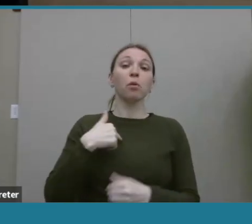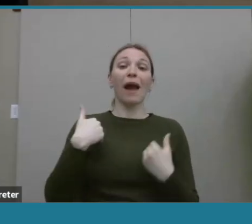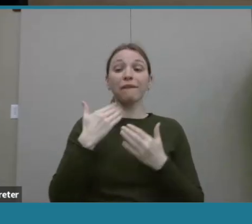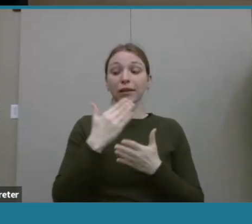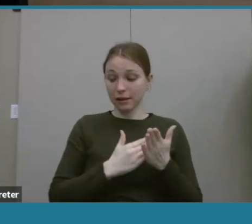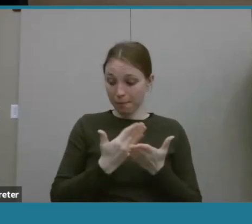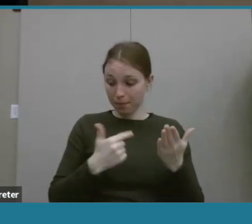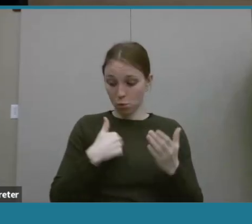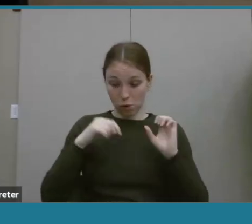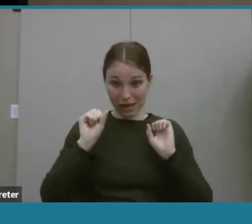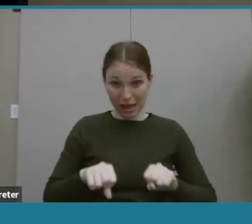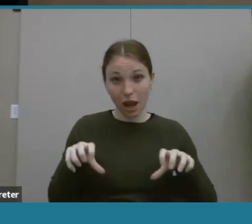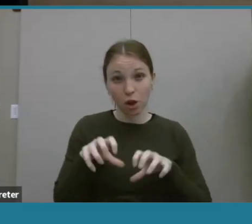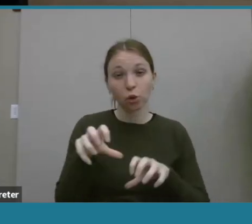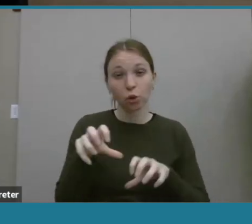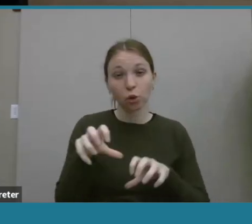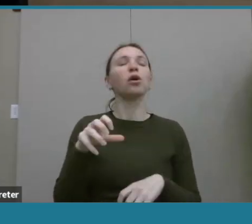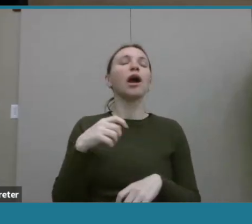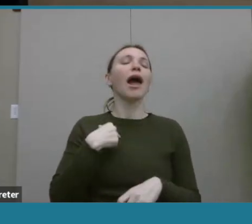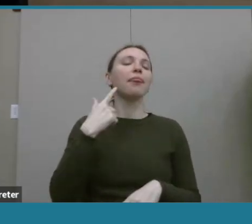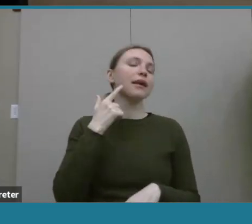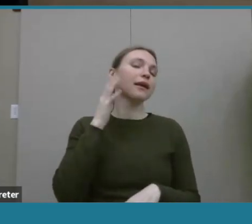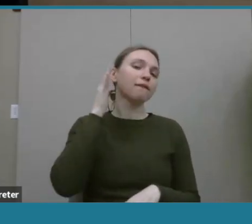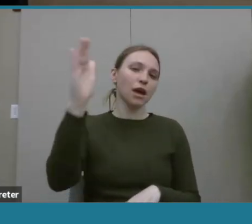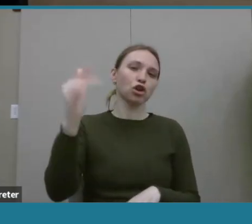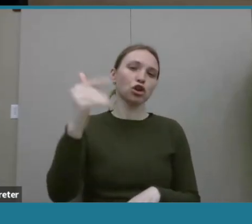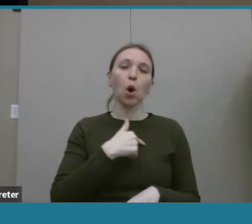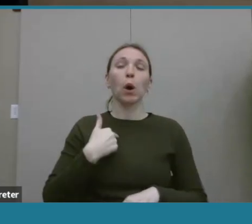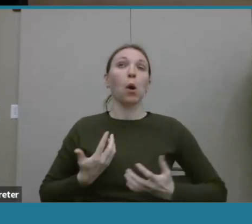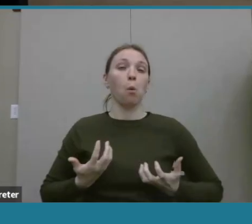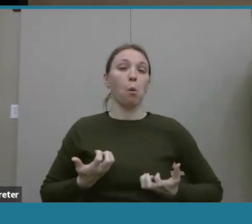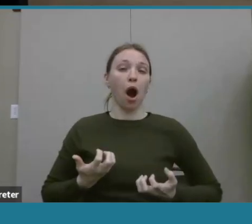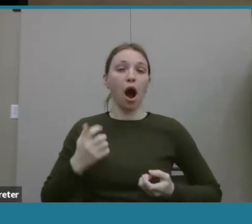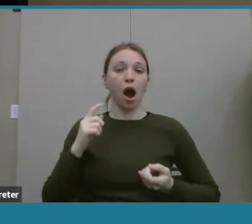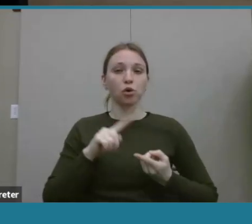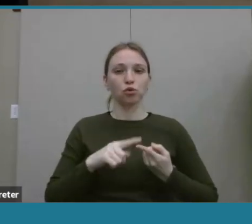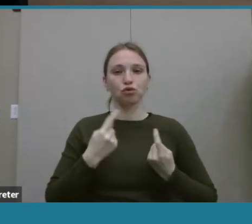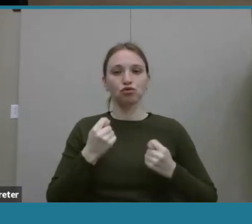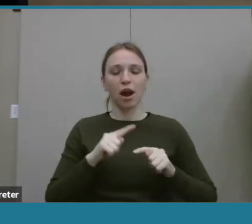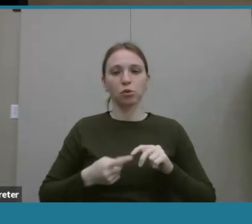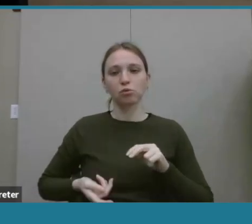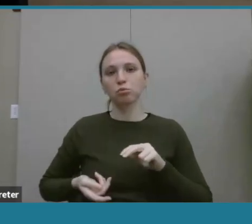I think eventually we would like to look at kind of like plussing up some of the accessibility of the signage that already exists.